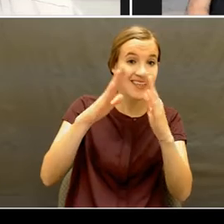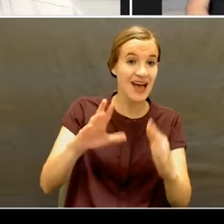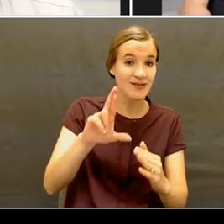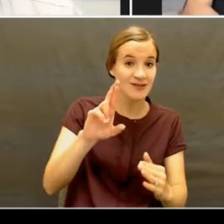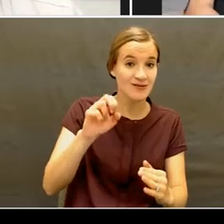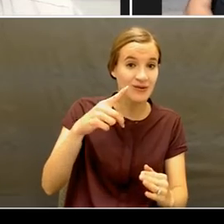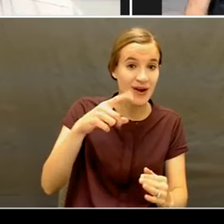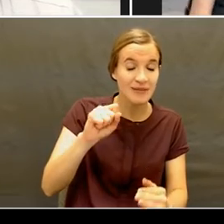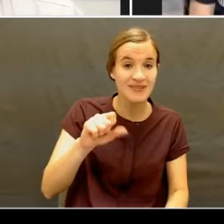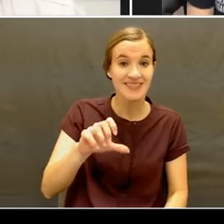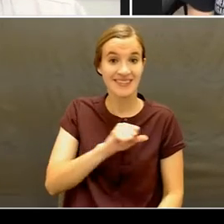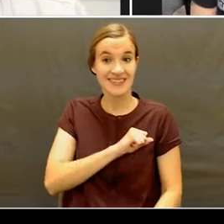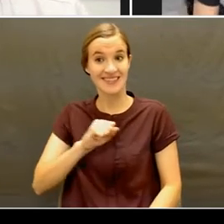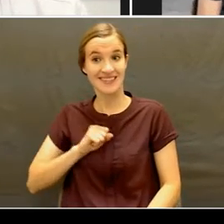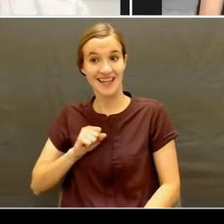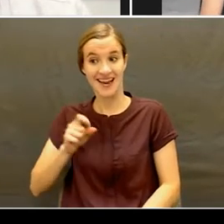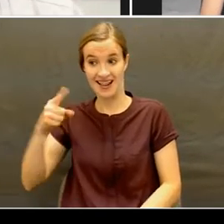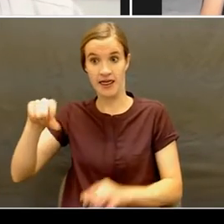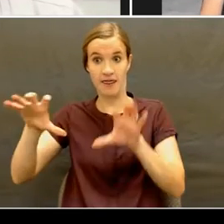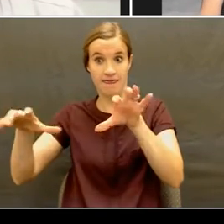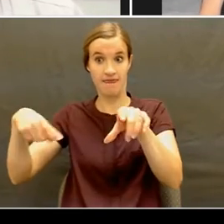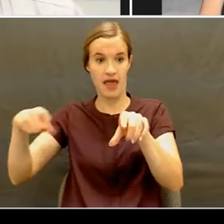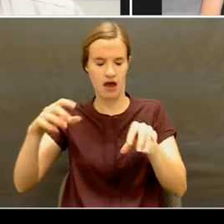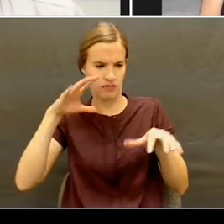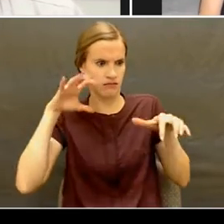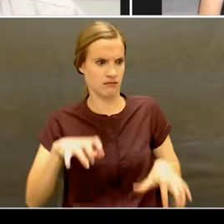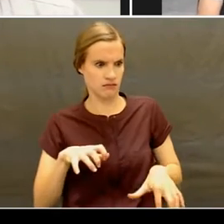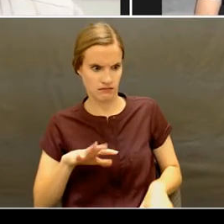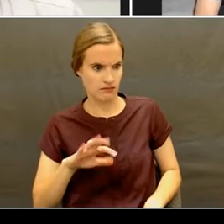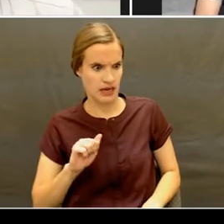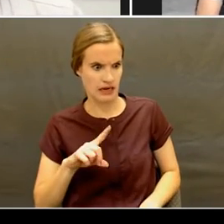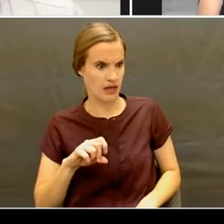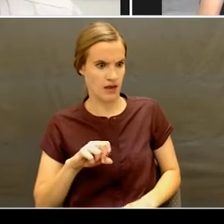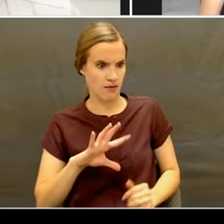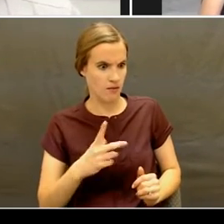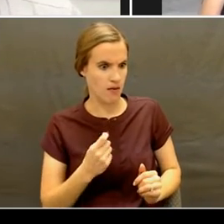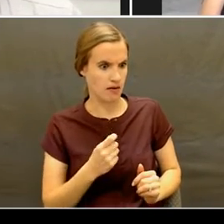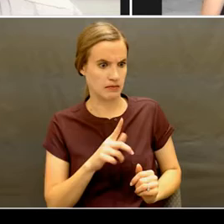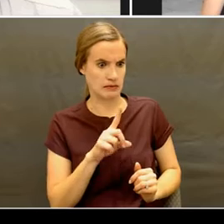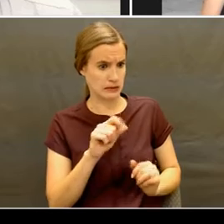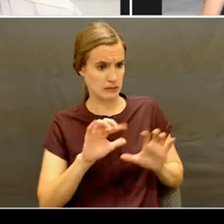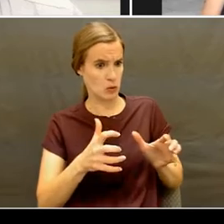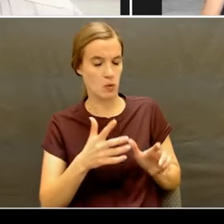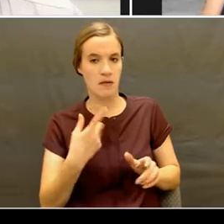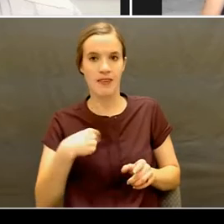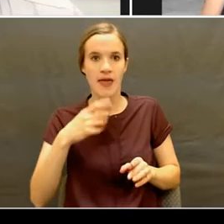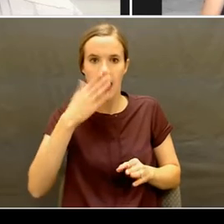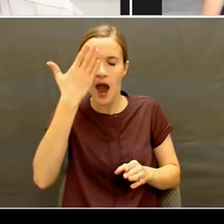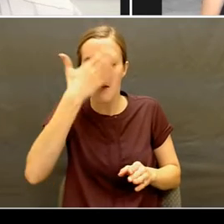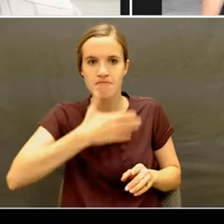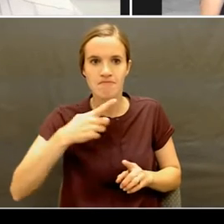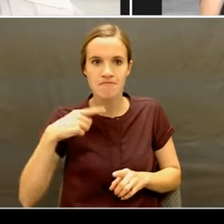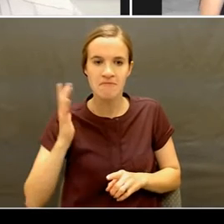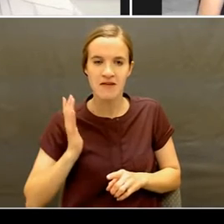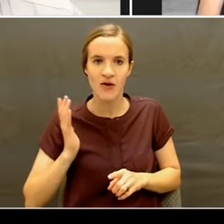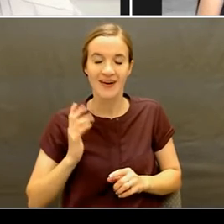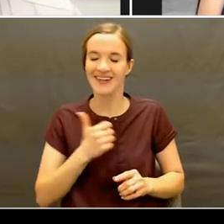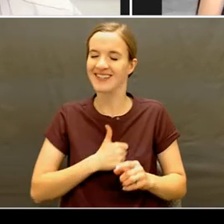Mark: Right. Well it all kind of ties in right? We're talking about the ADA but it started well before that